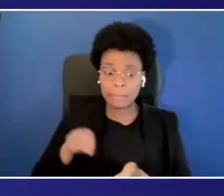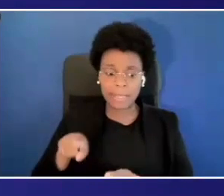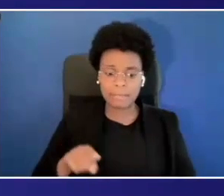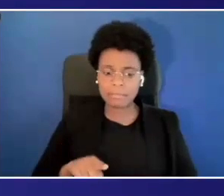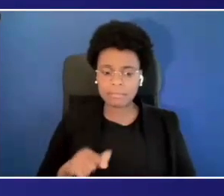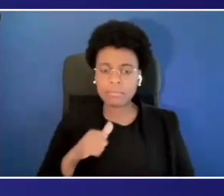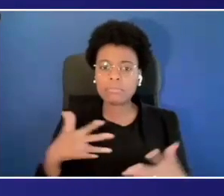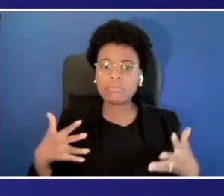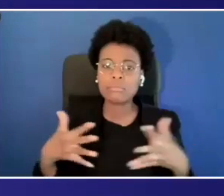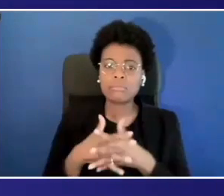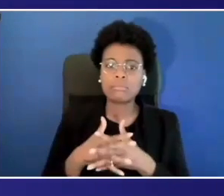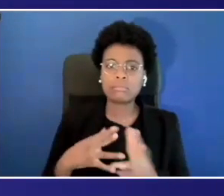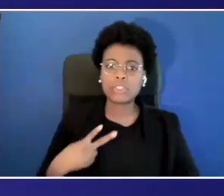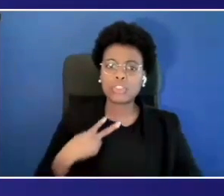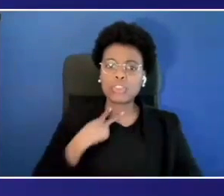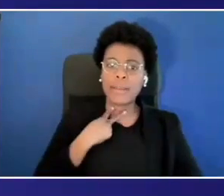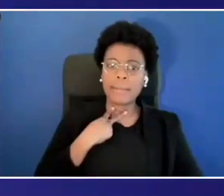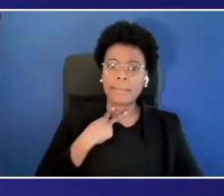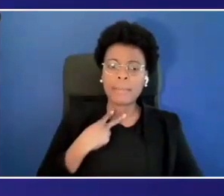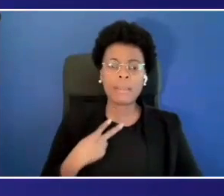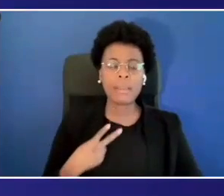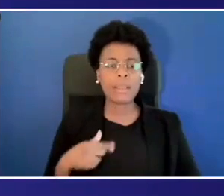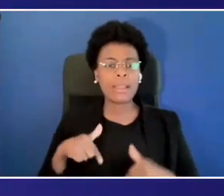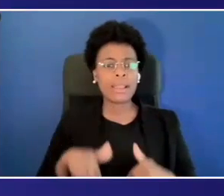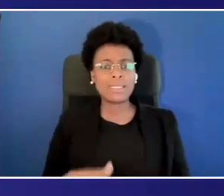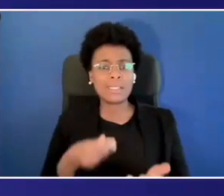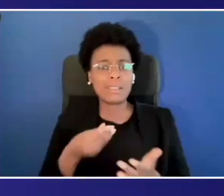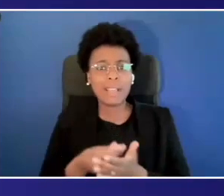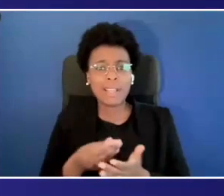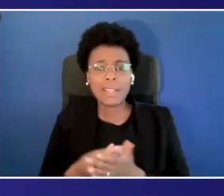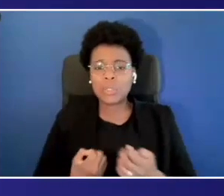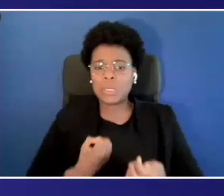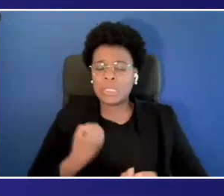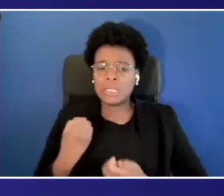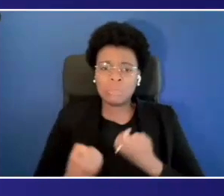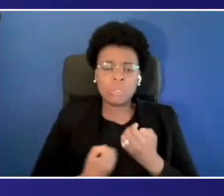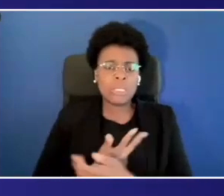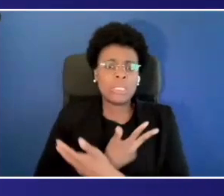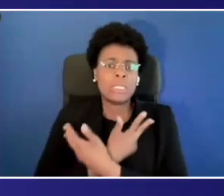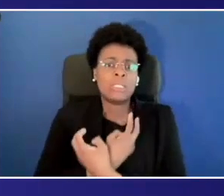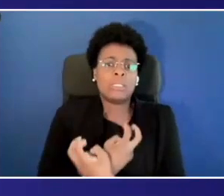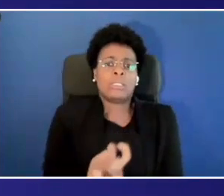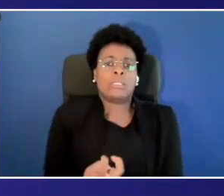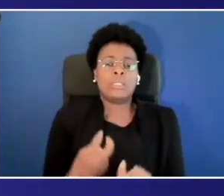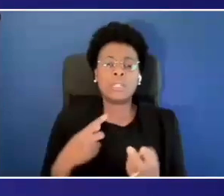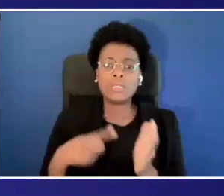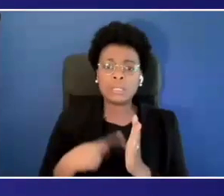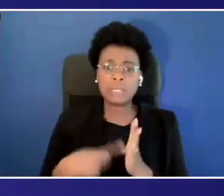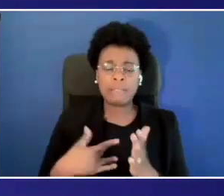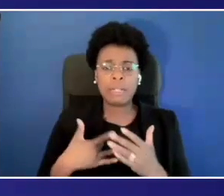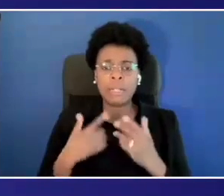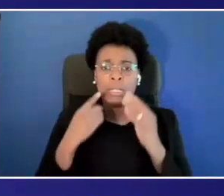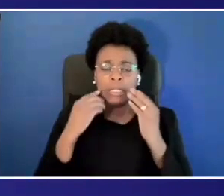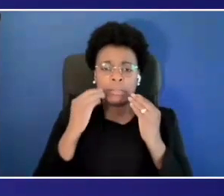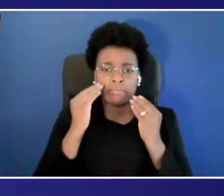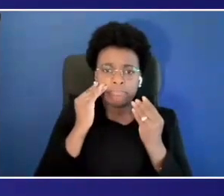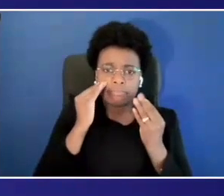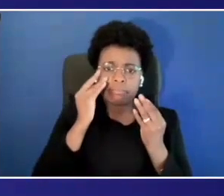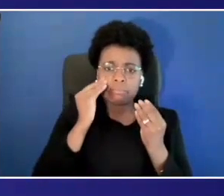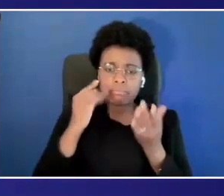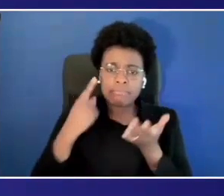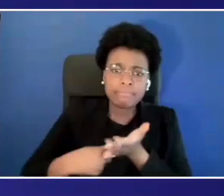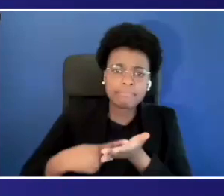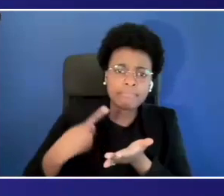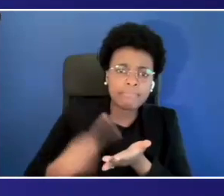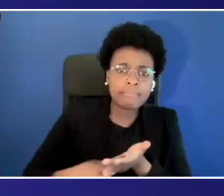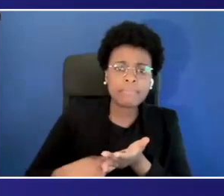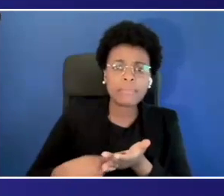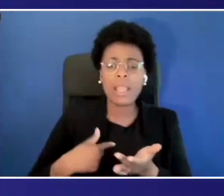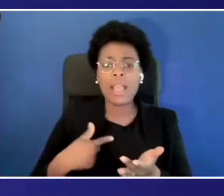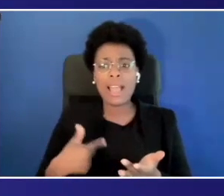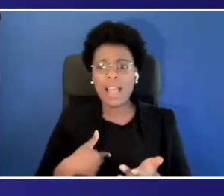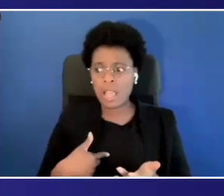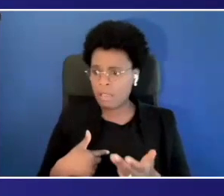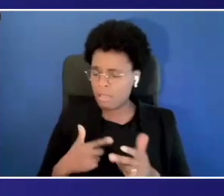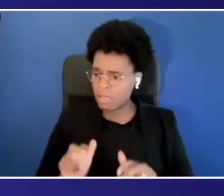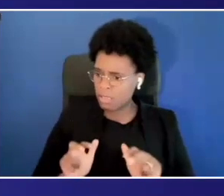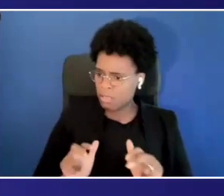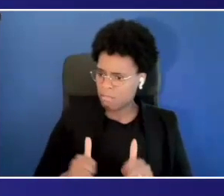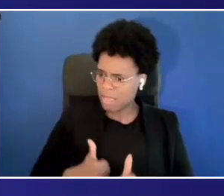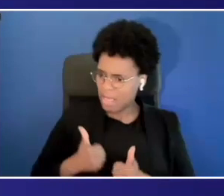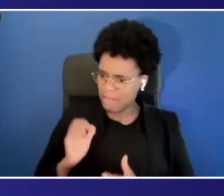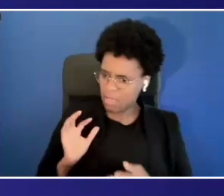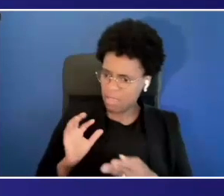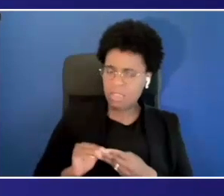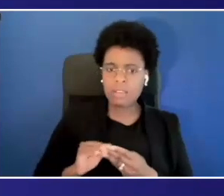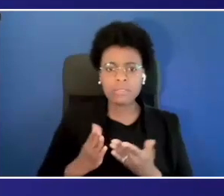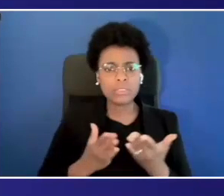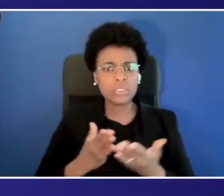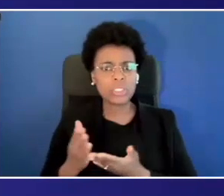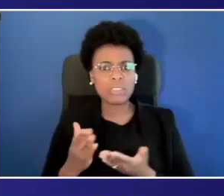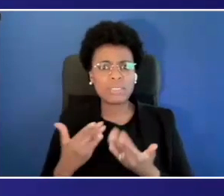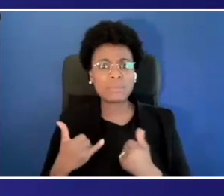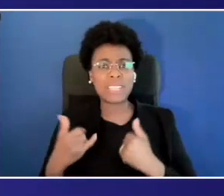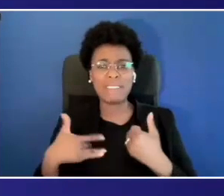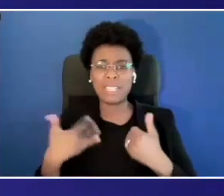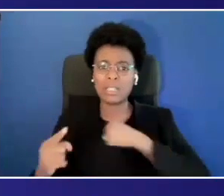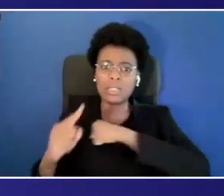Sometimes I get a little choked up talking about it. I've dedicated my life to service yet I feel like I'm being penalized for trying to further my education.